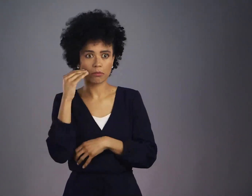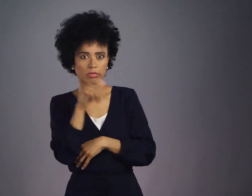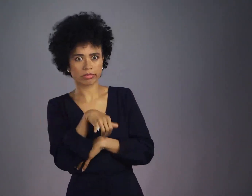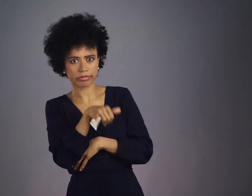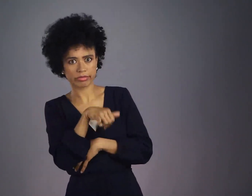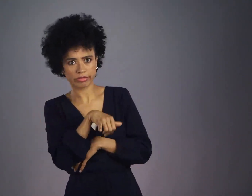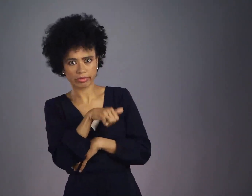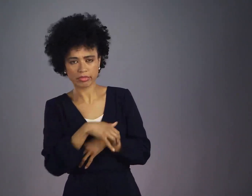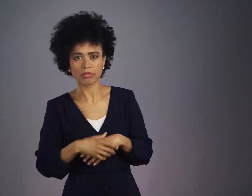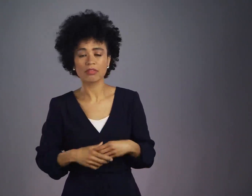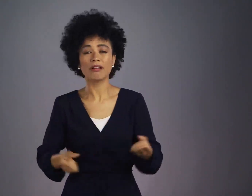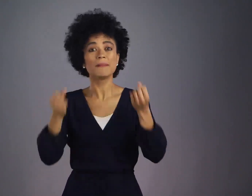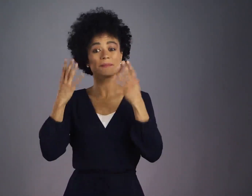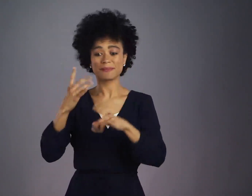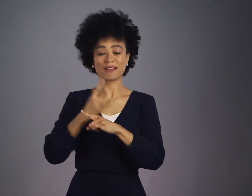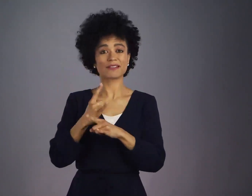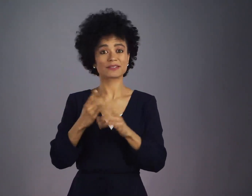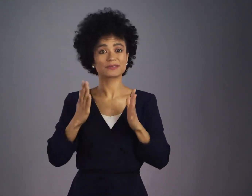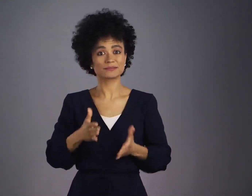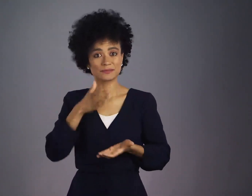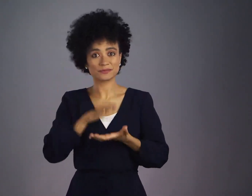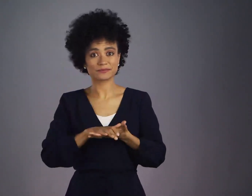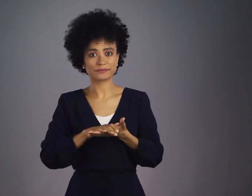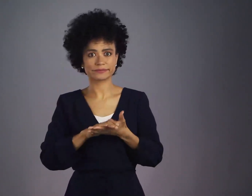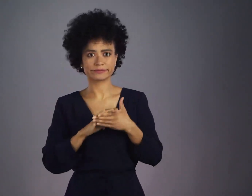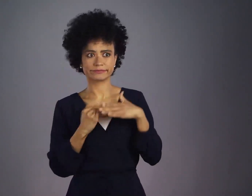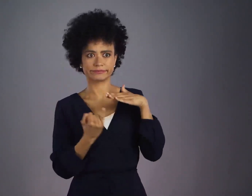for drinking many times isolates the wife of an alcoholic.